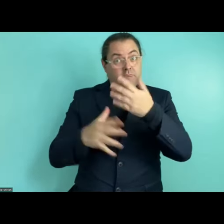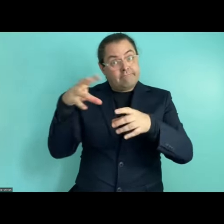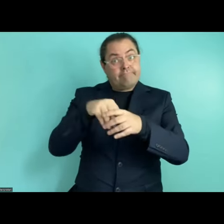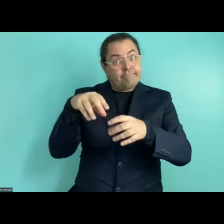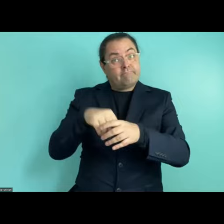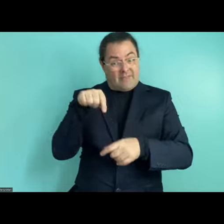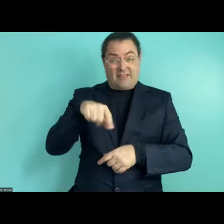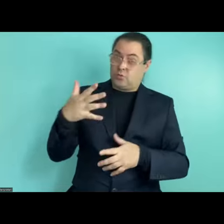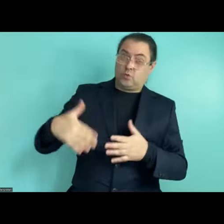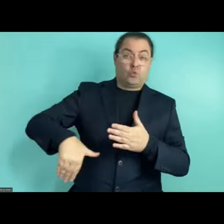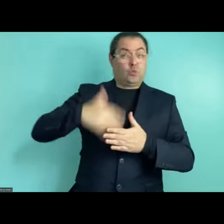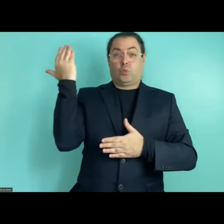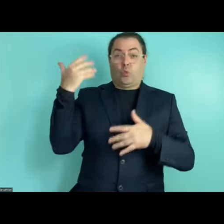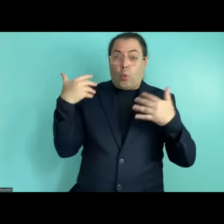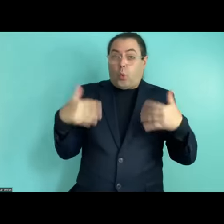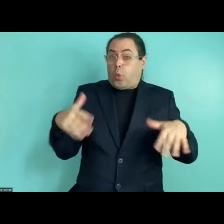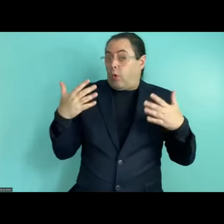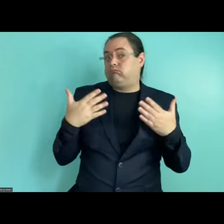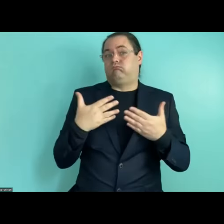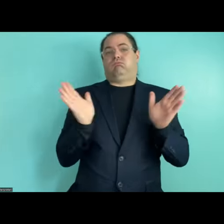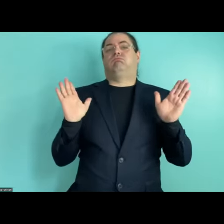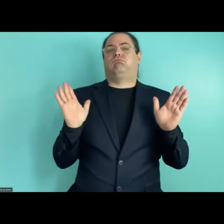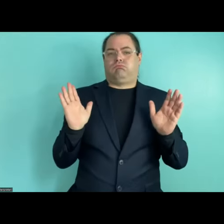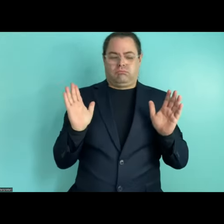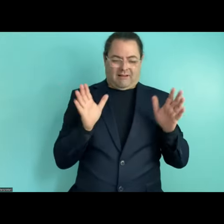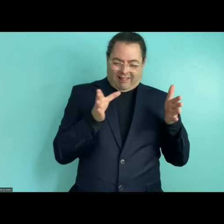in terms of opening up jobs for persons with disability.